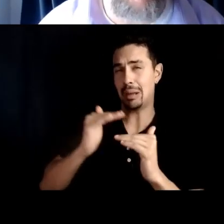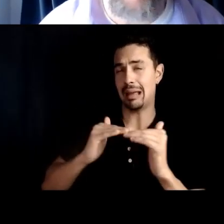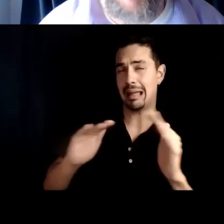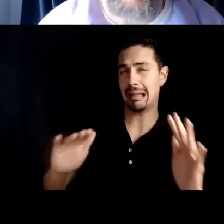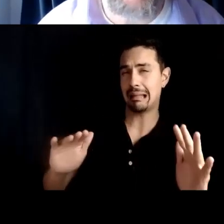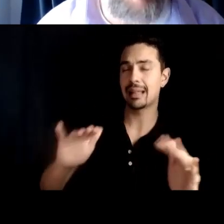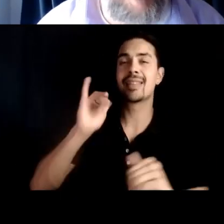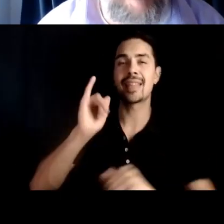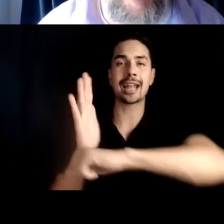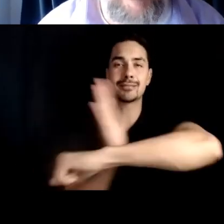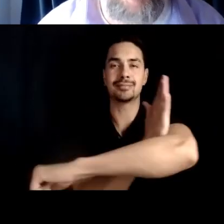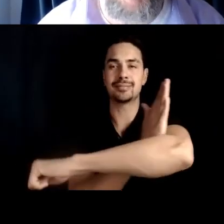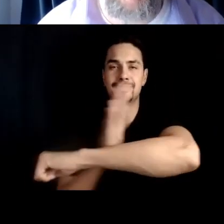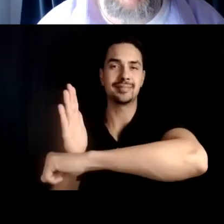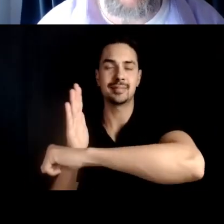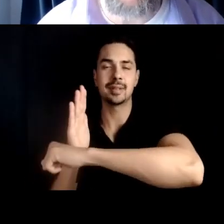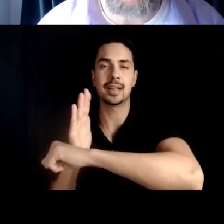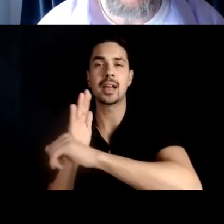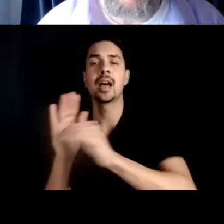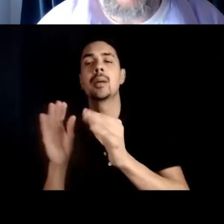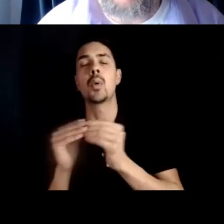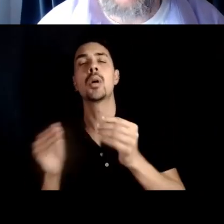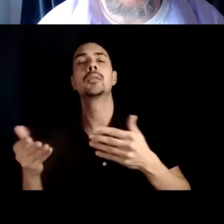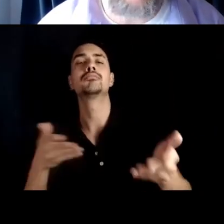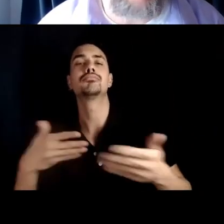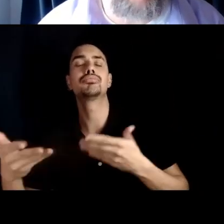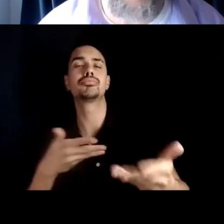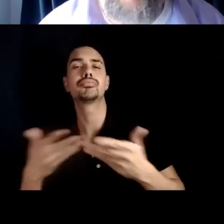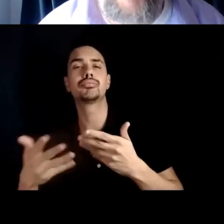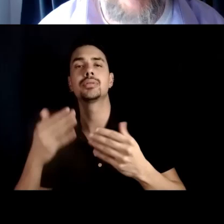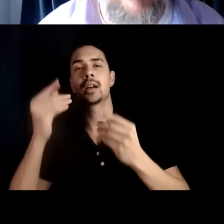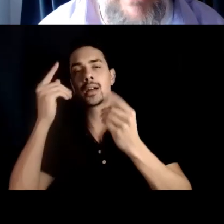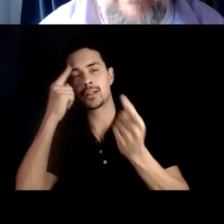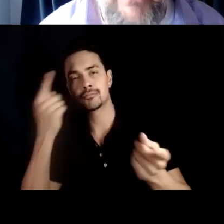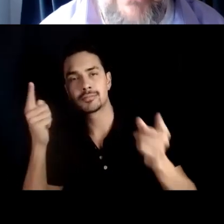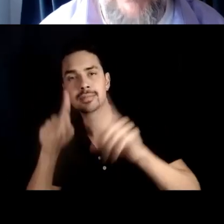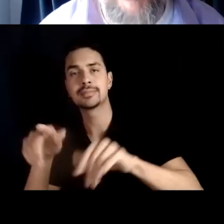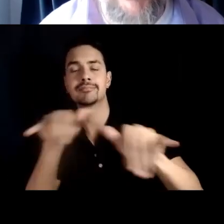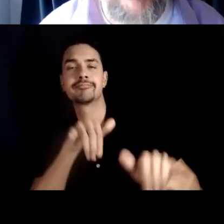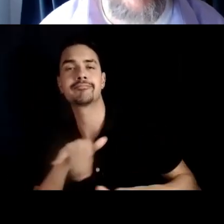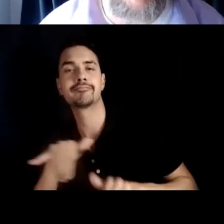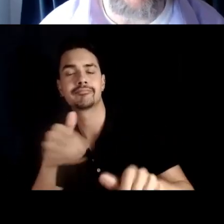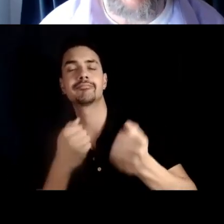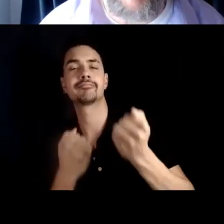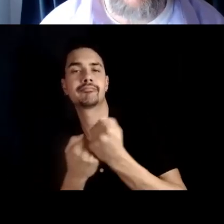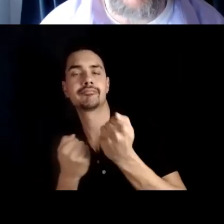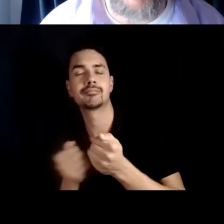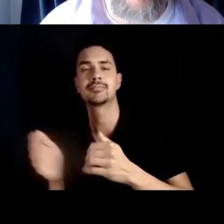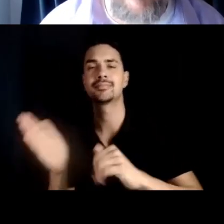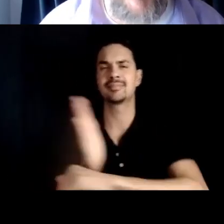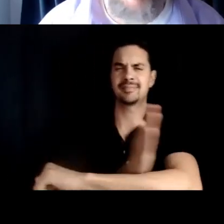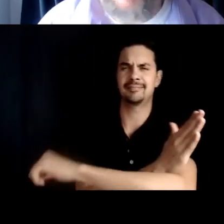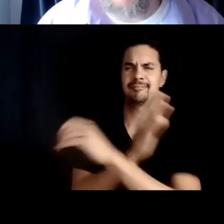where providers may not feel comfortable writing letters is, you know, for folks that are actively using substances or actively self-harming.